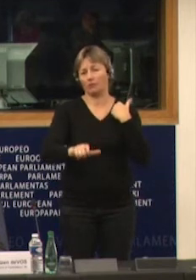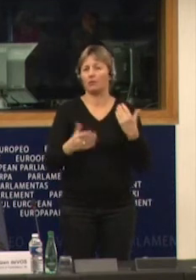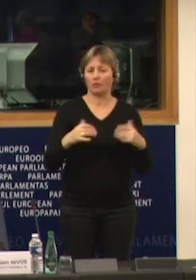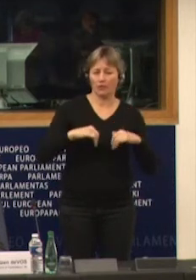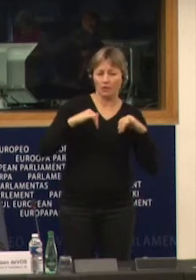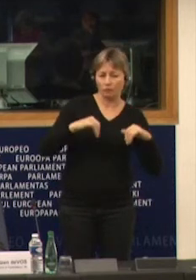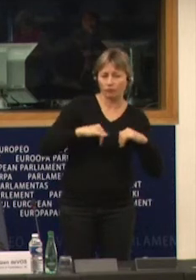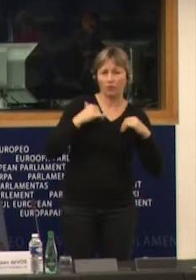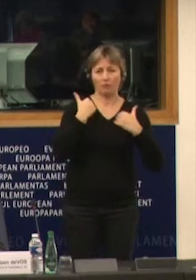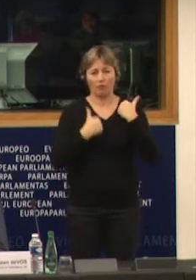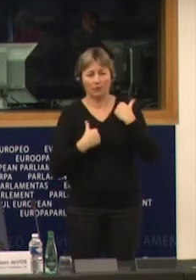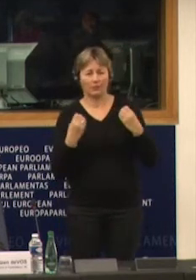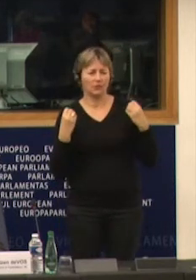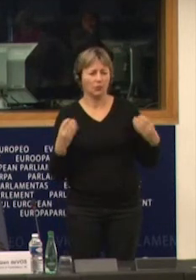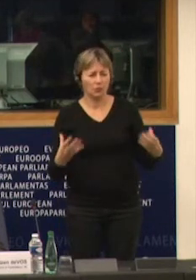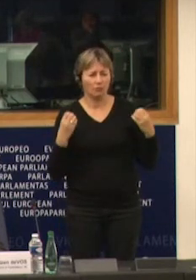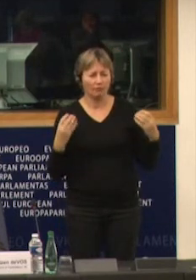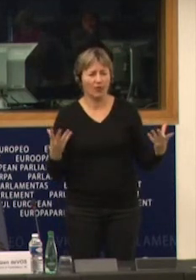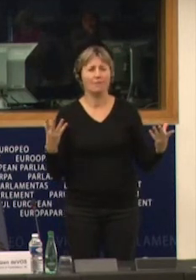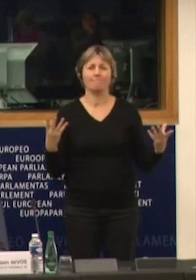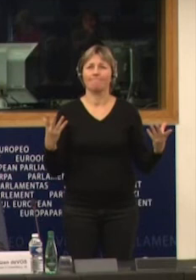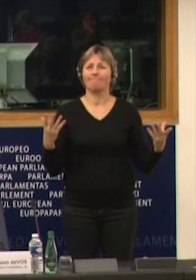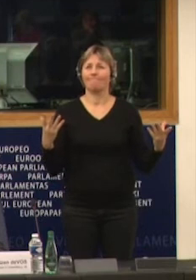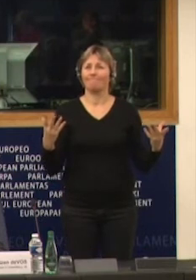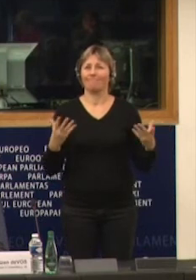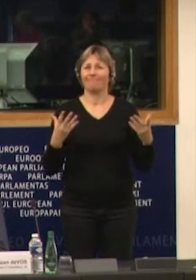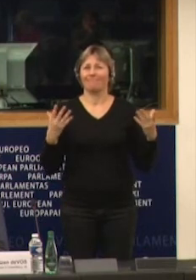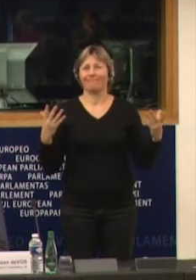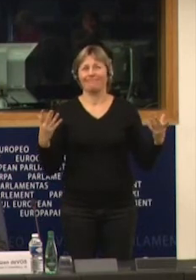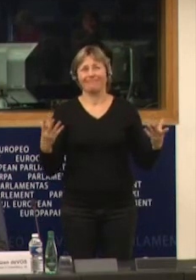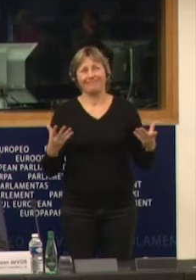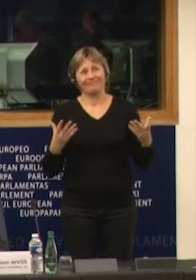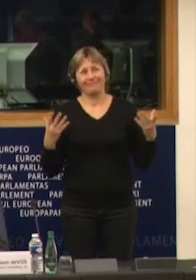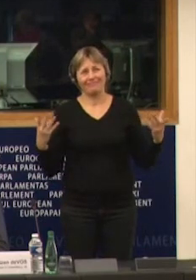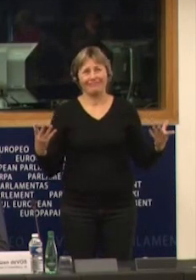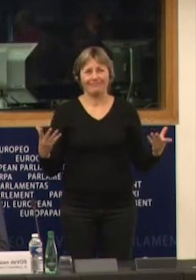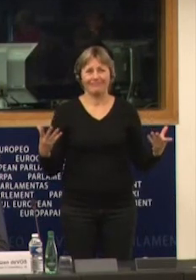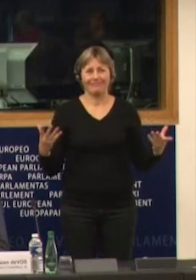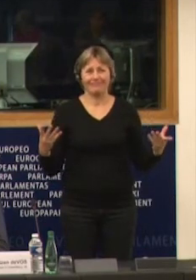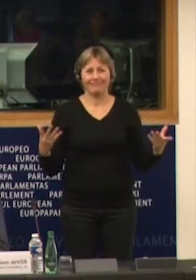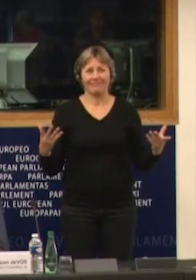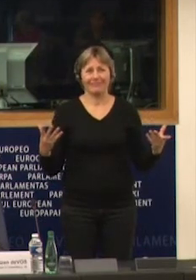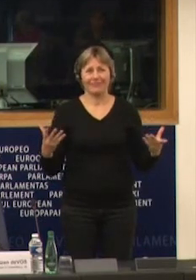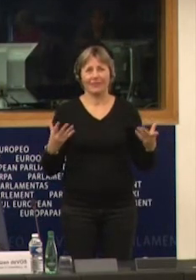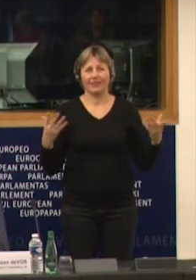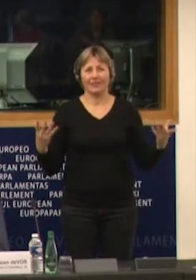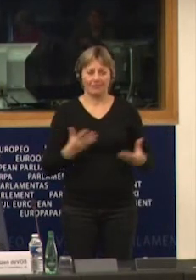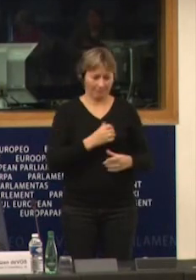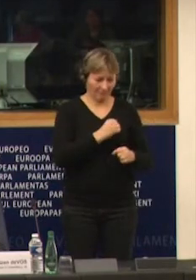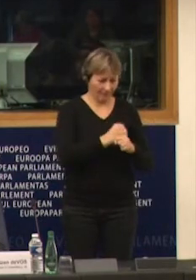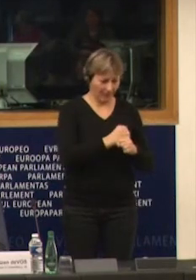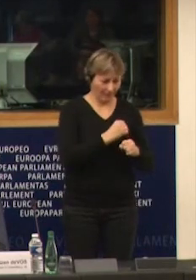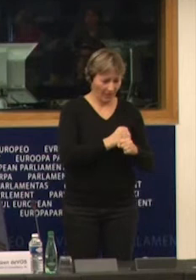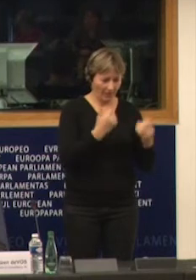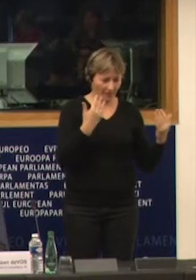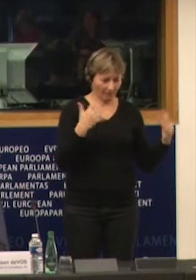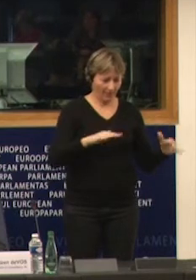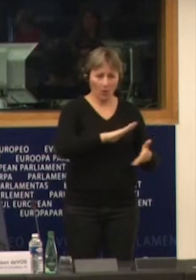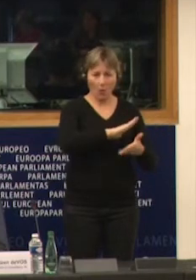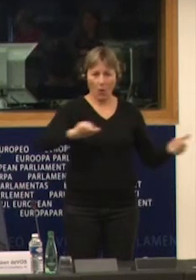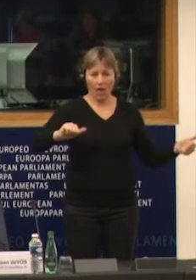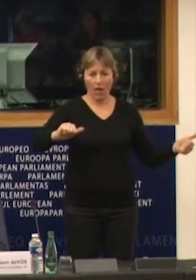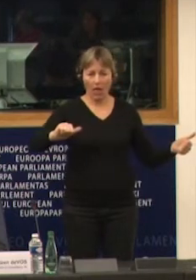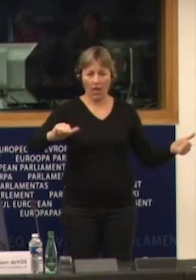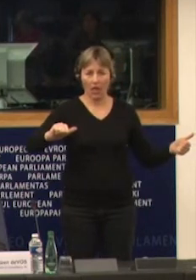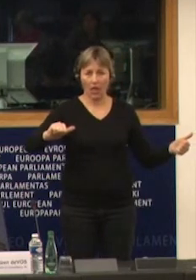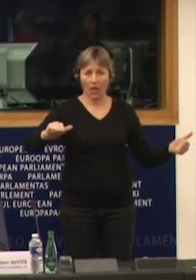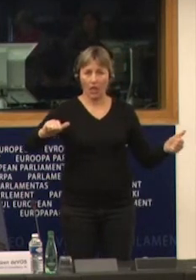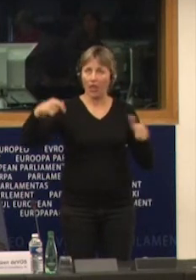into the incapacity schemes. So, the causes are not only recession that a lot of young people